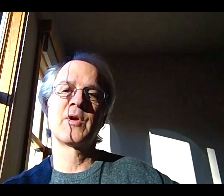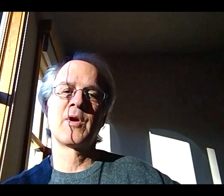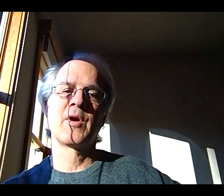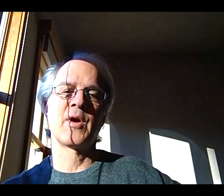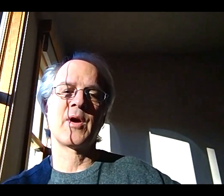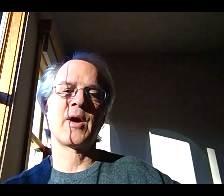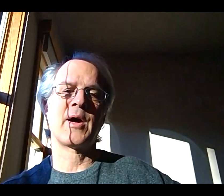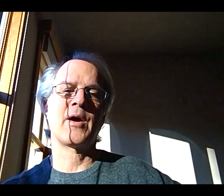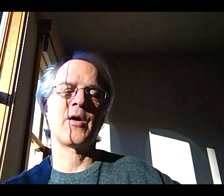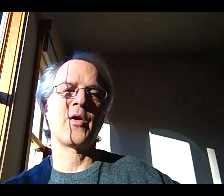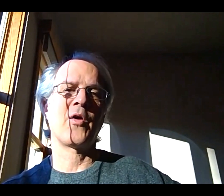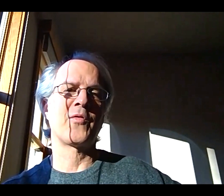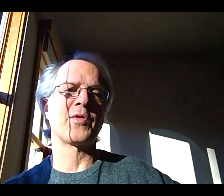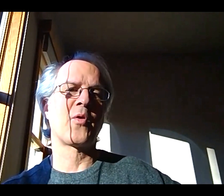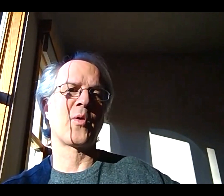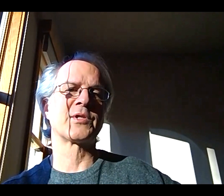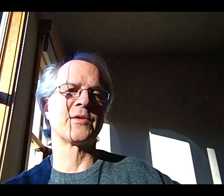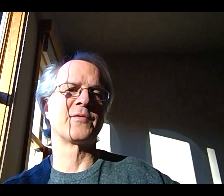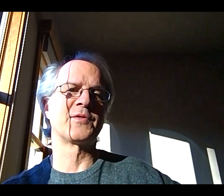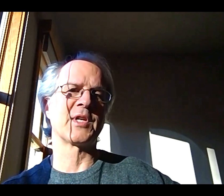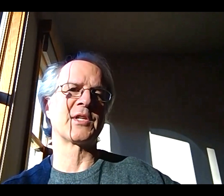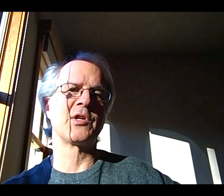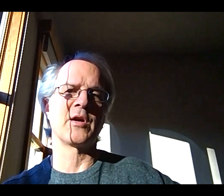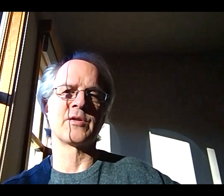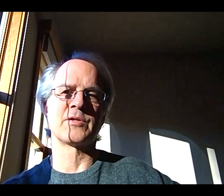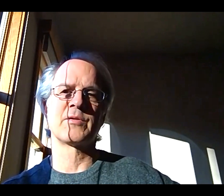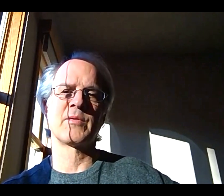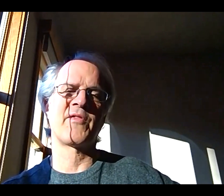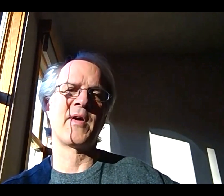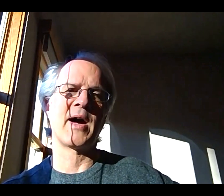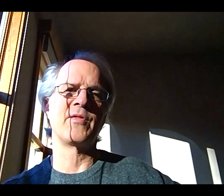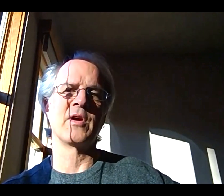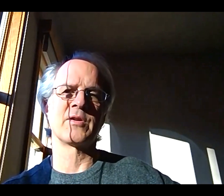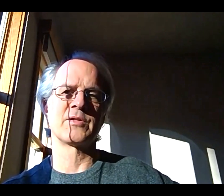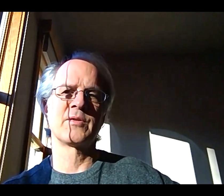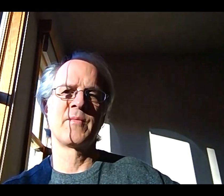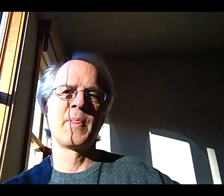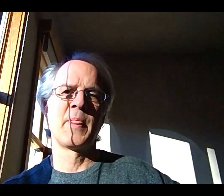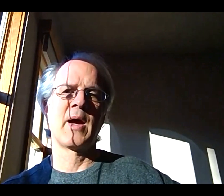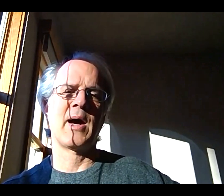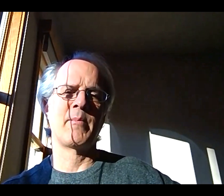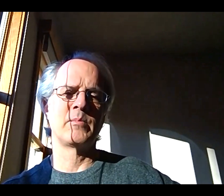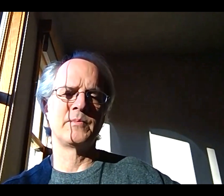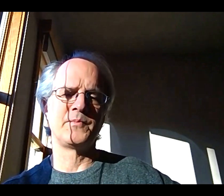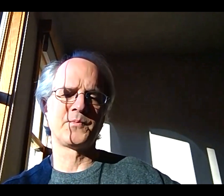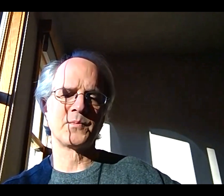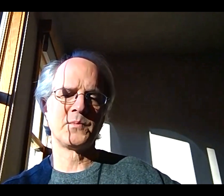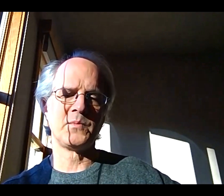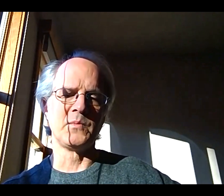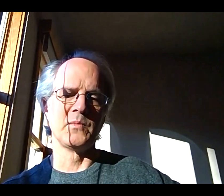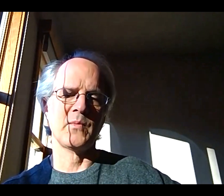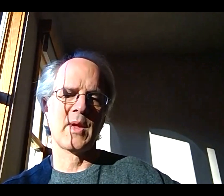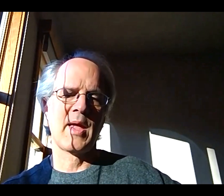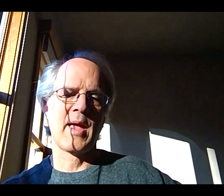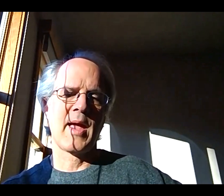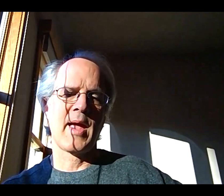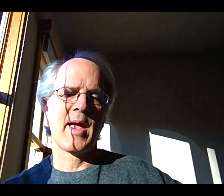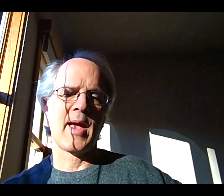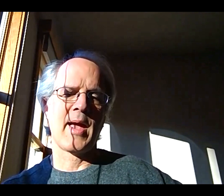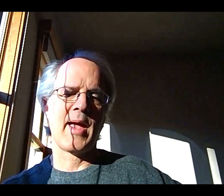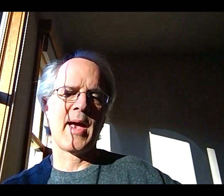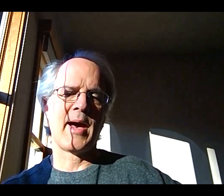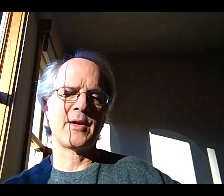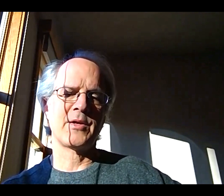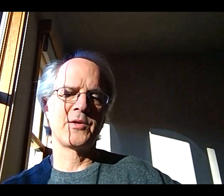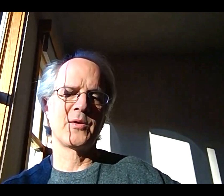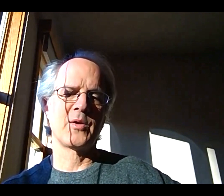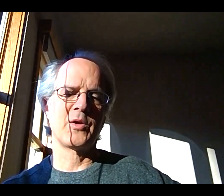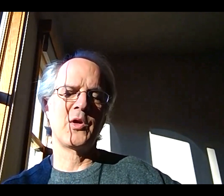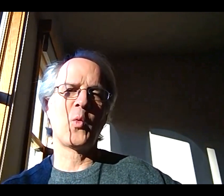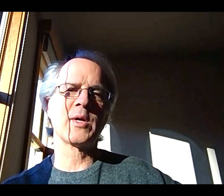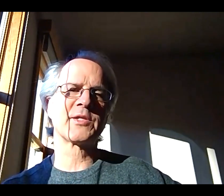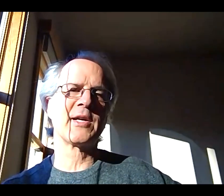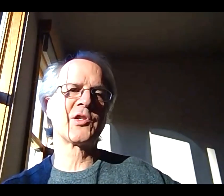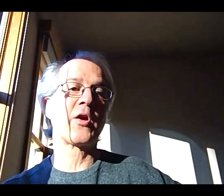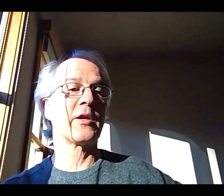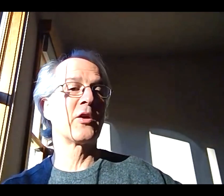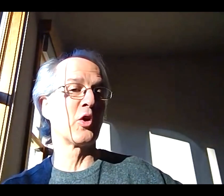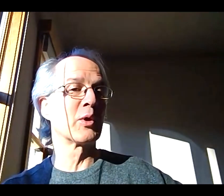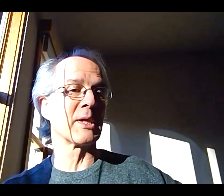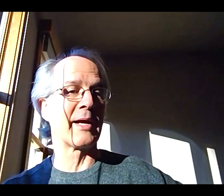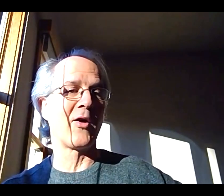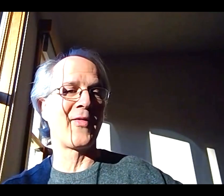over the course of six years, really five years. Once I started googling on